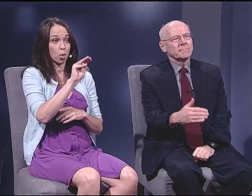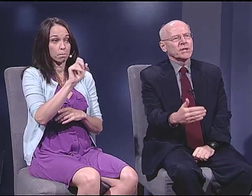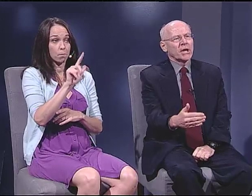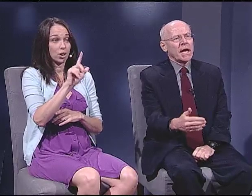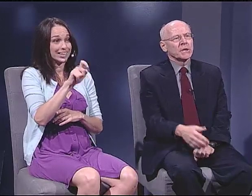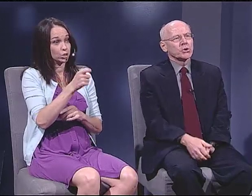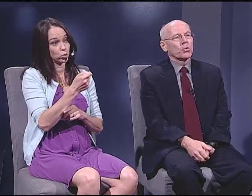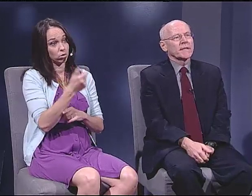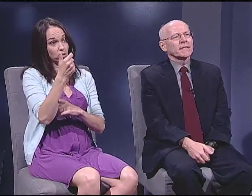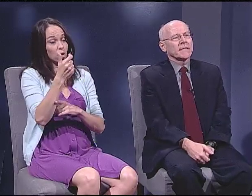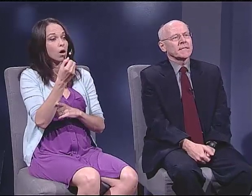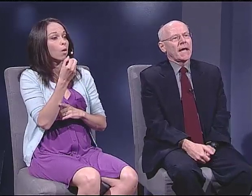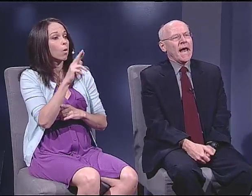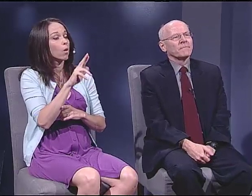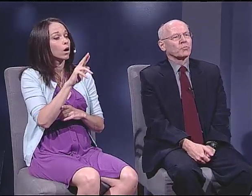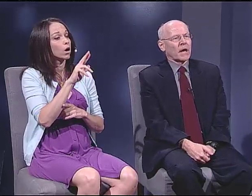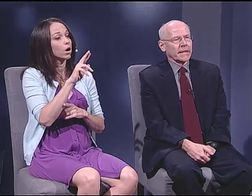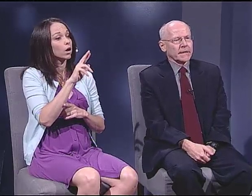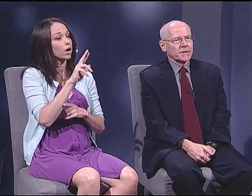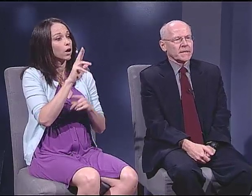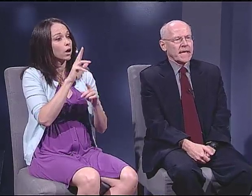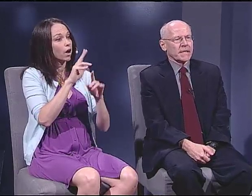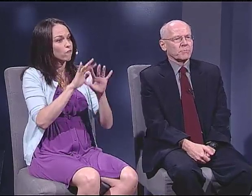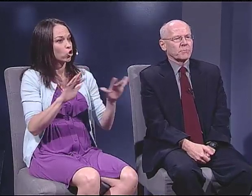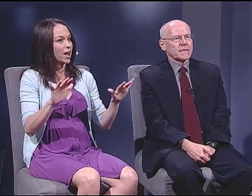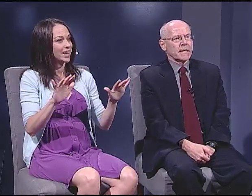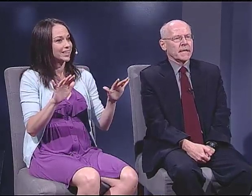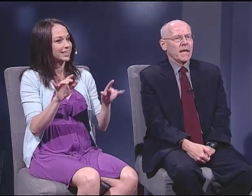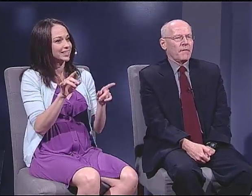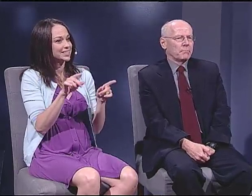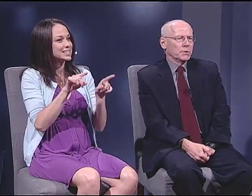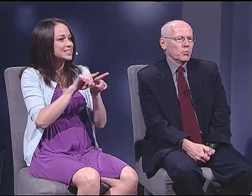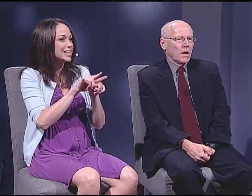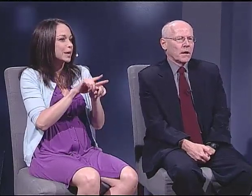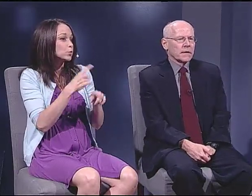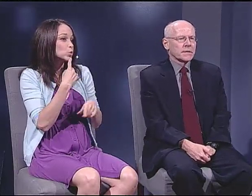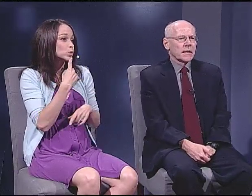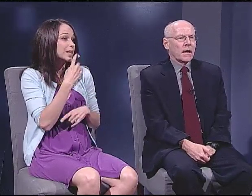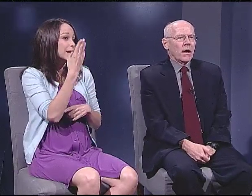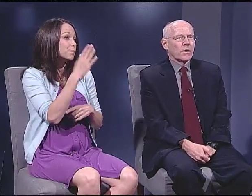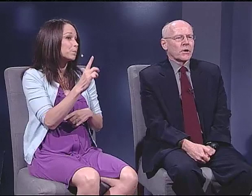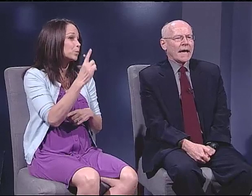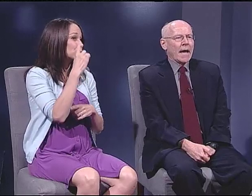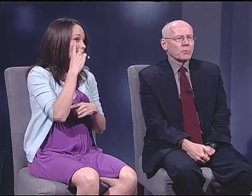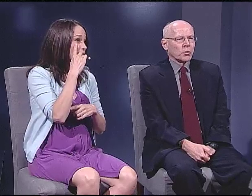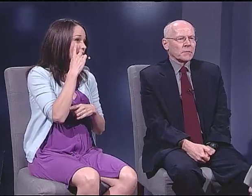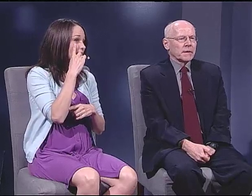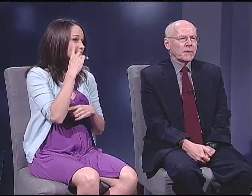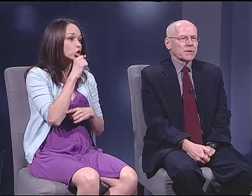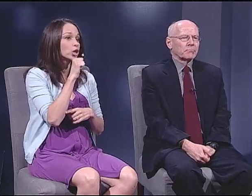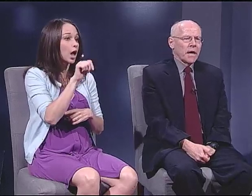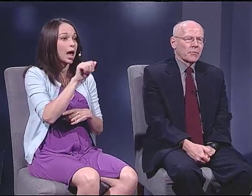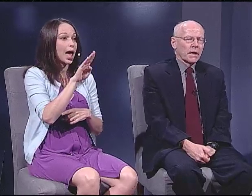to be changed or is it a variety just as we would say that blue eyes are not abnormal compared to brown eyes